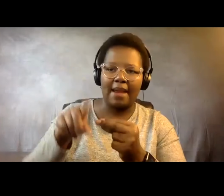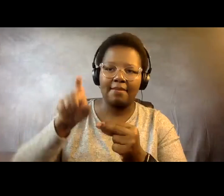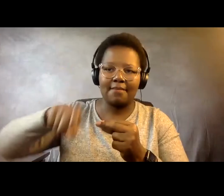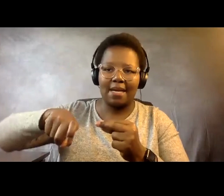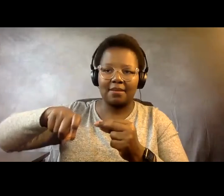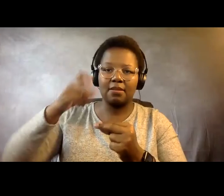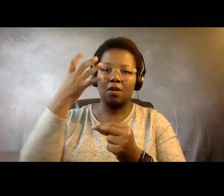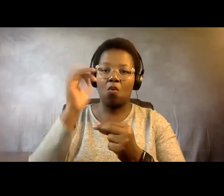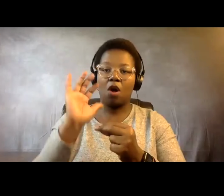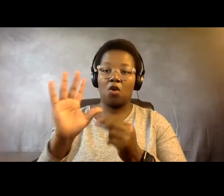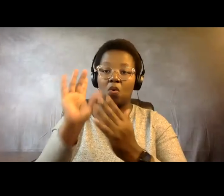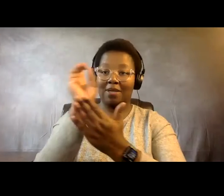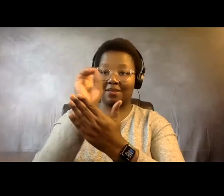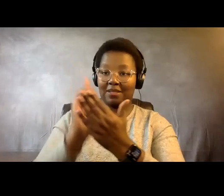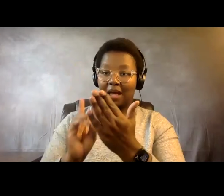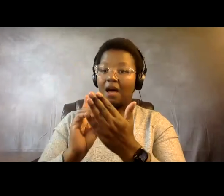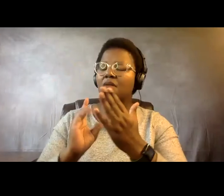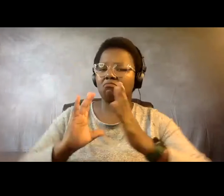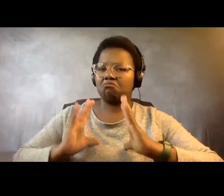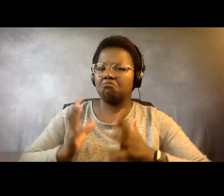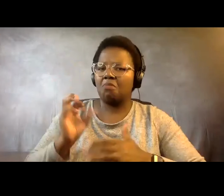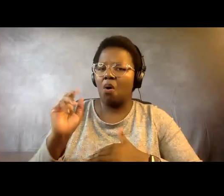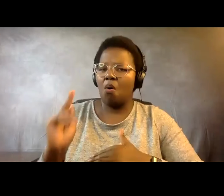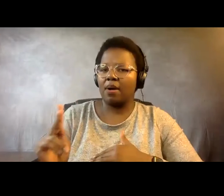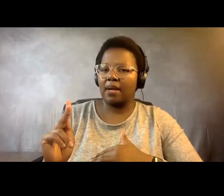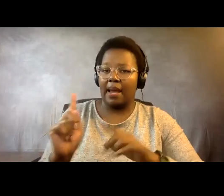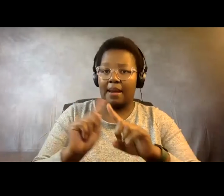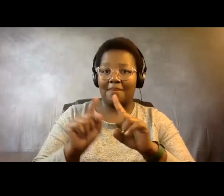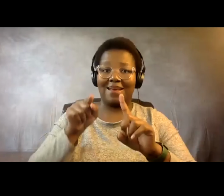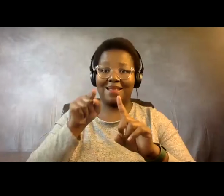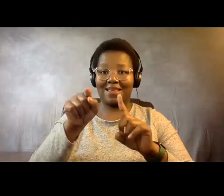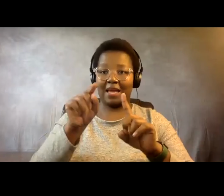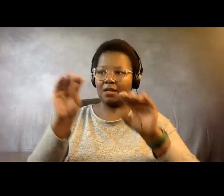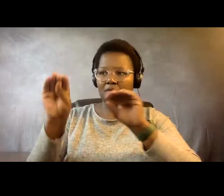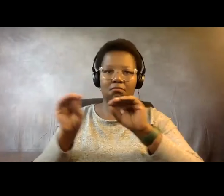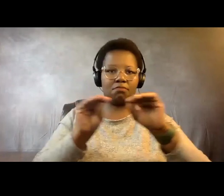and conveys something by stacking elements that might not be reflected. For instance,